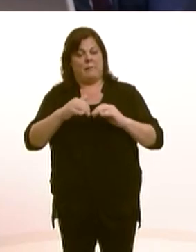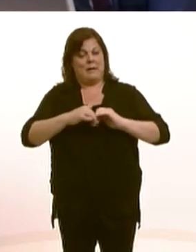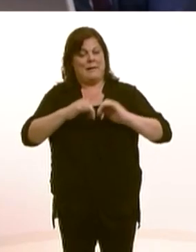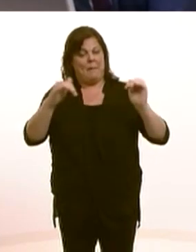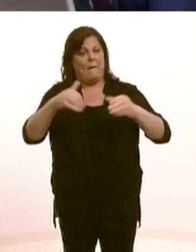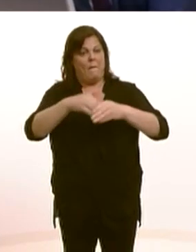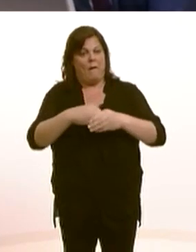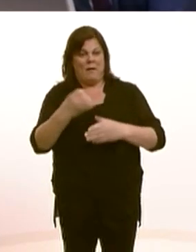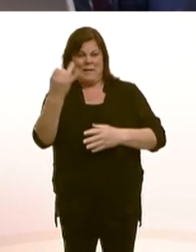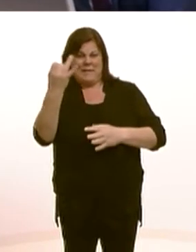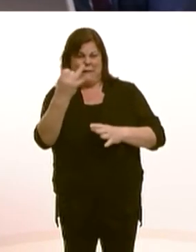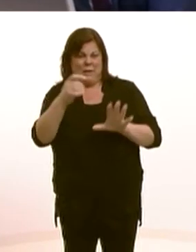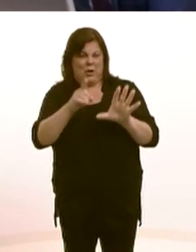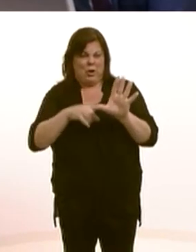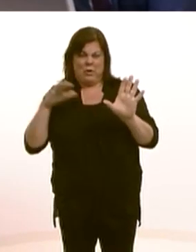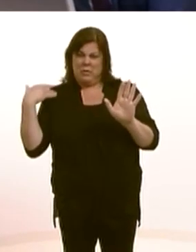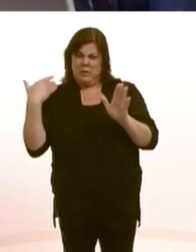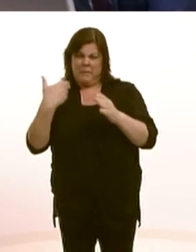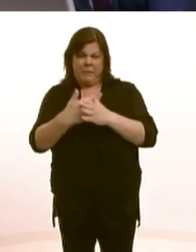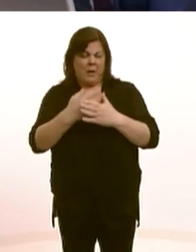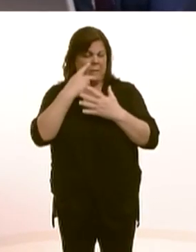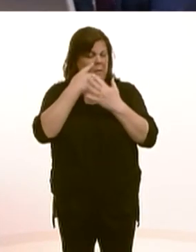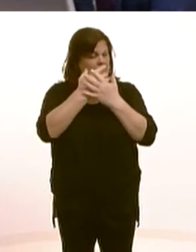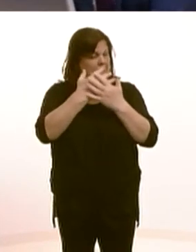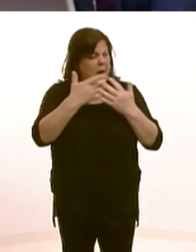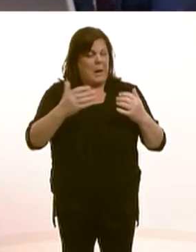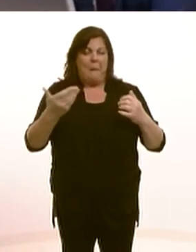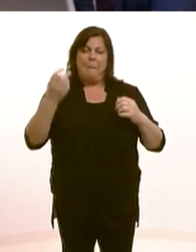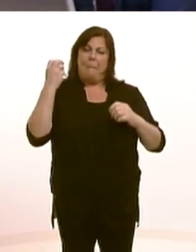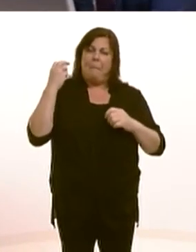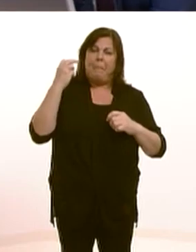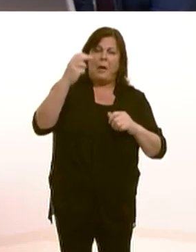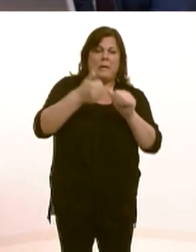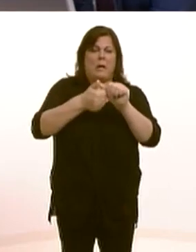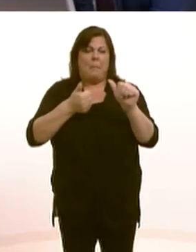Many, many times, bus companies have collapsed and their services have had to be replaced.